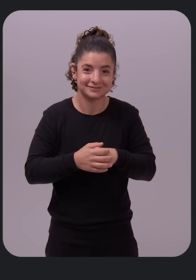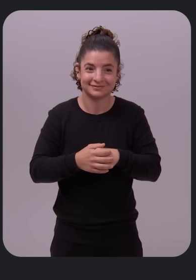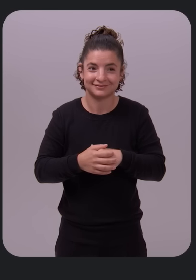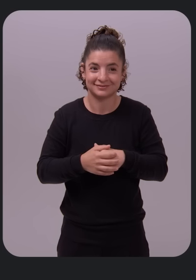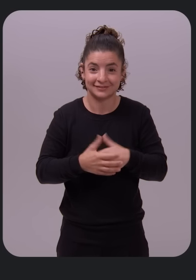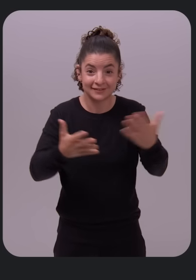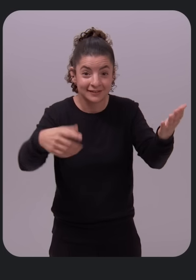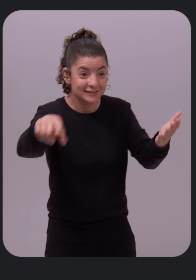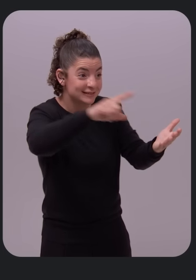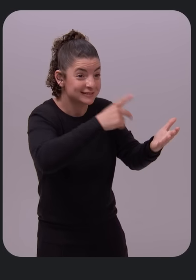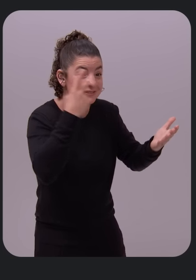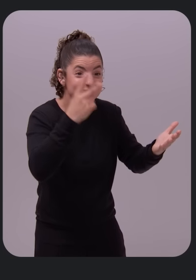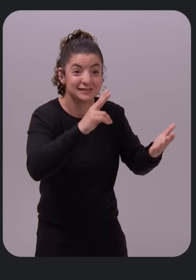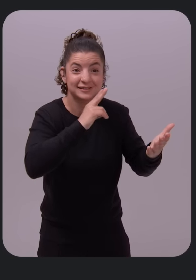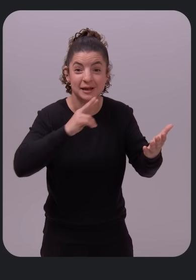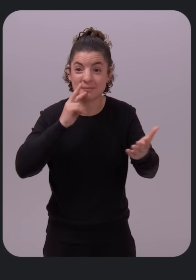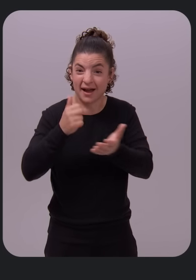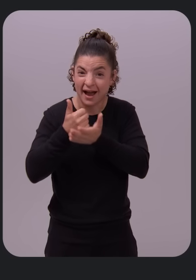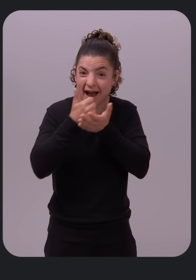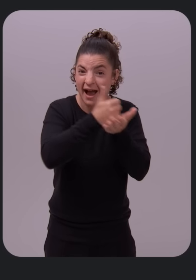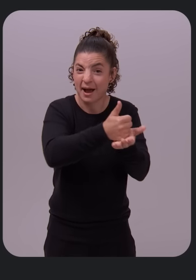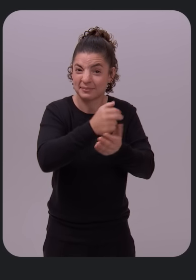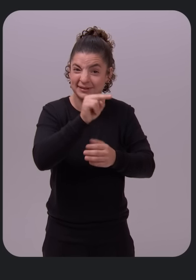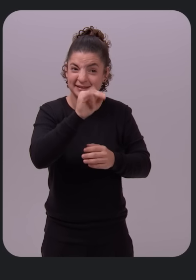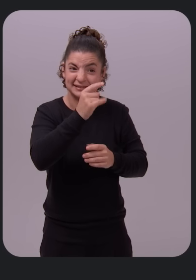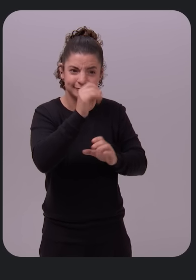helped Nishtha search what she sees, remembered details